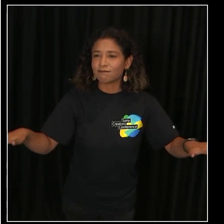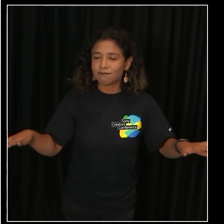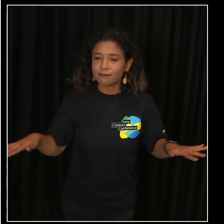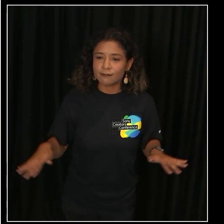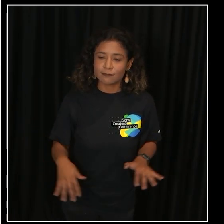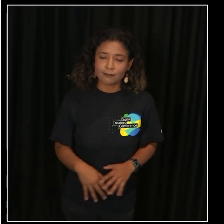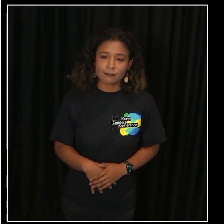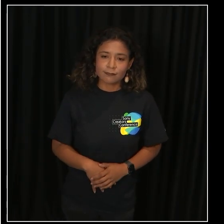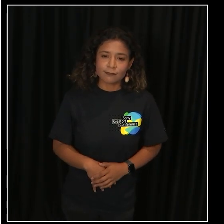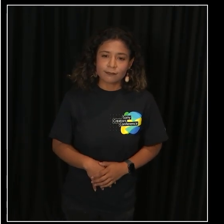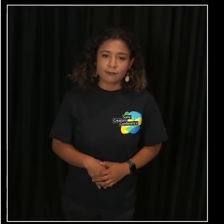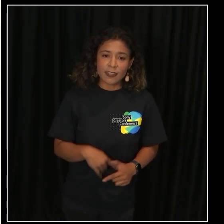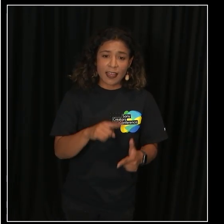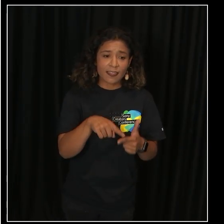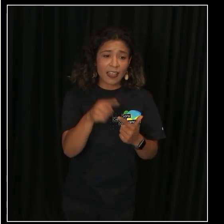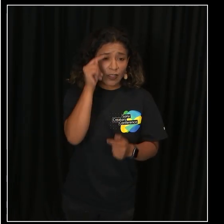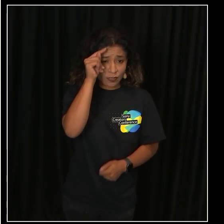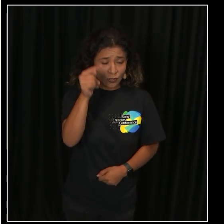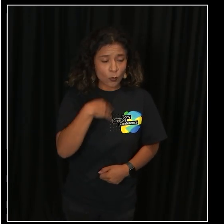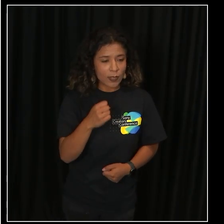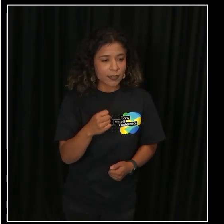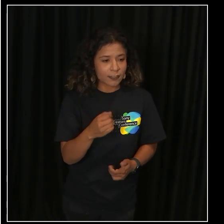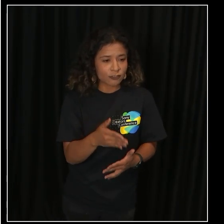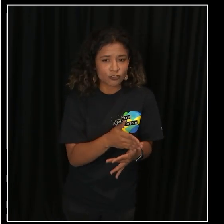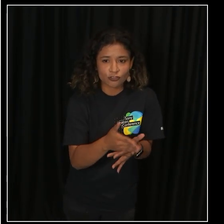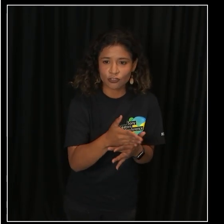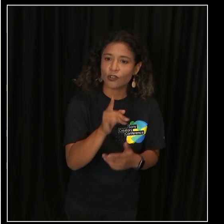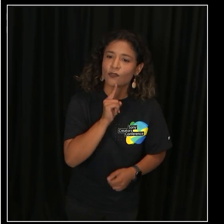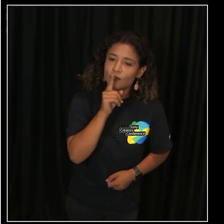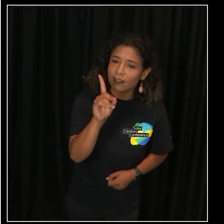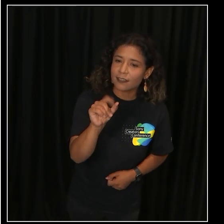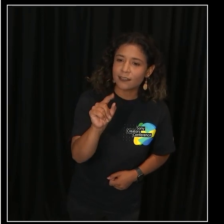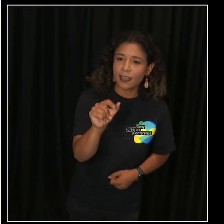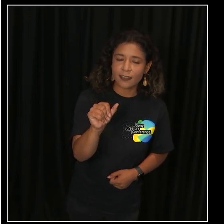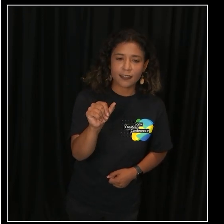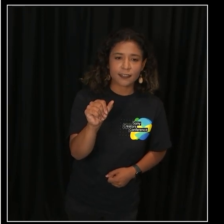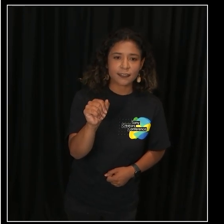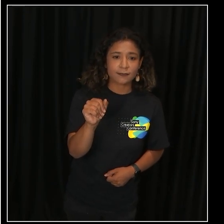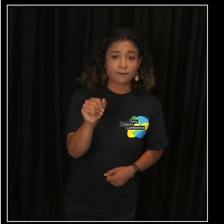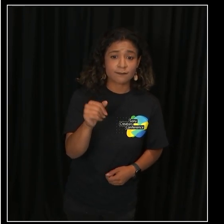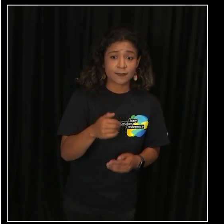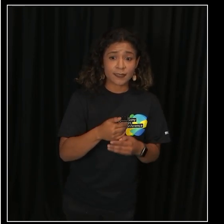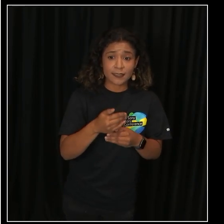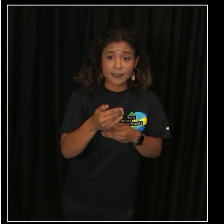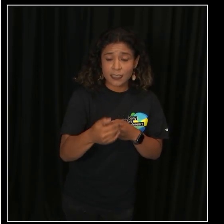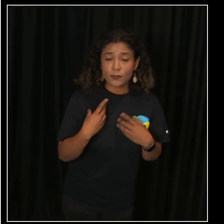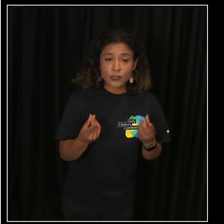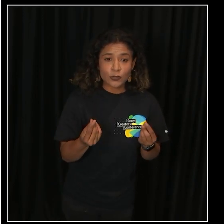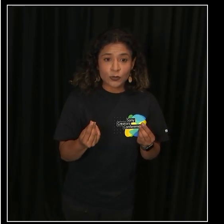Then in theory, we can start sharing this data. So the next step. As we extrapolate.